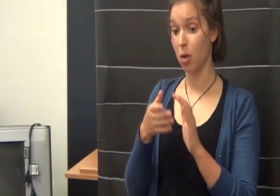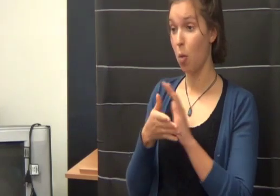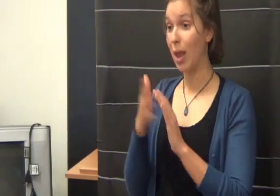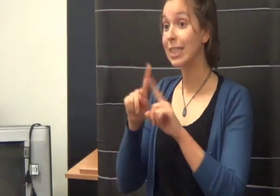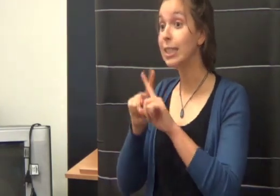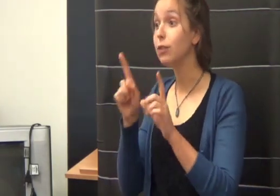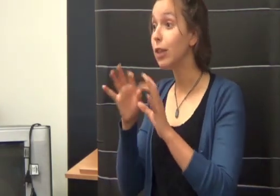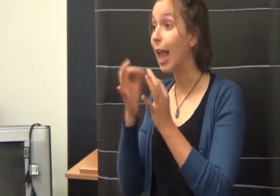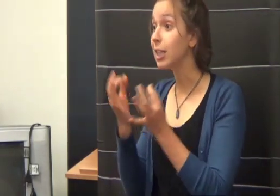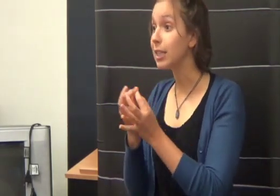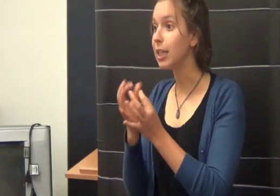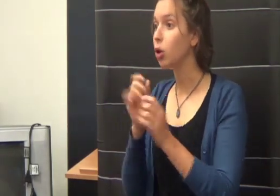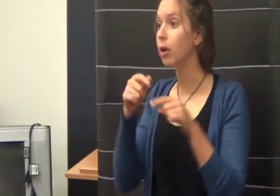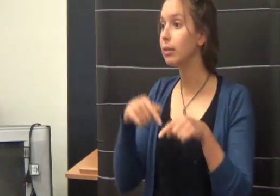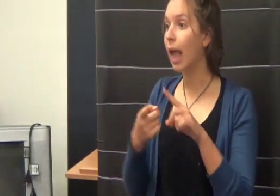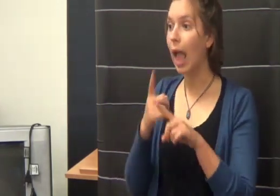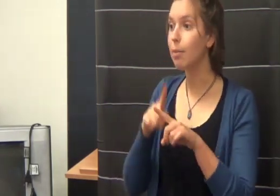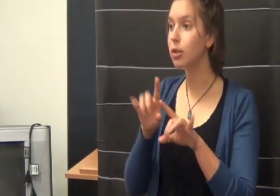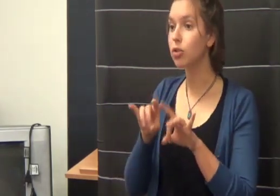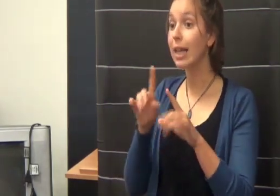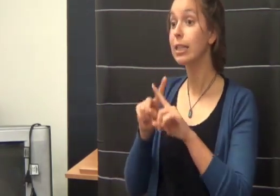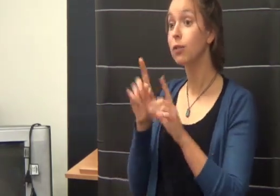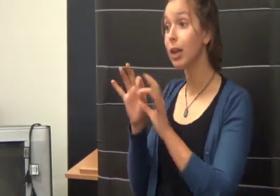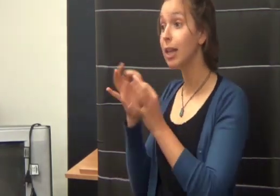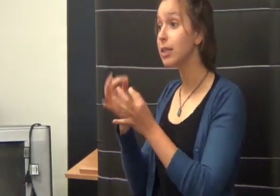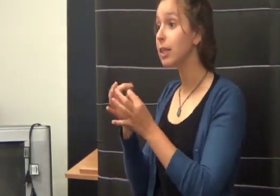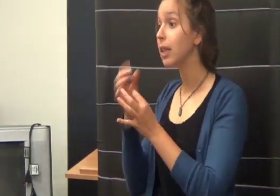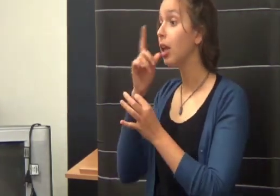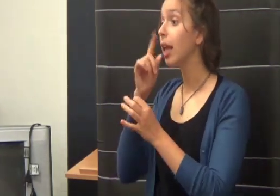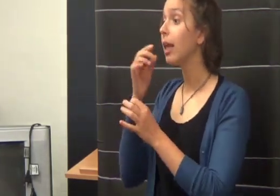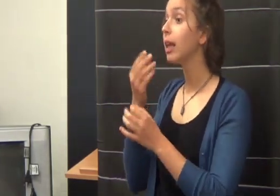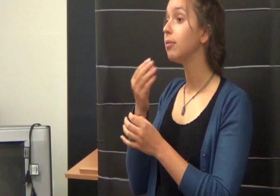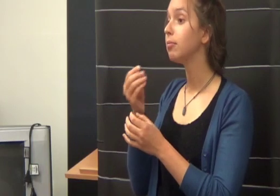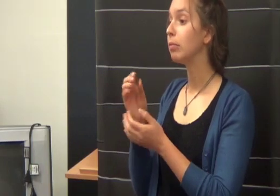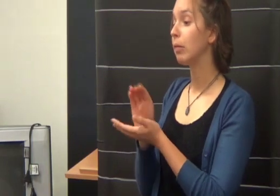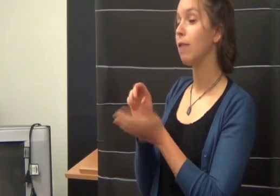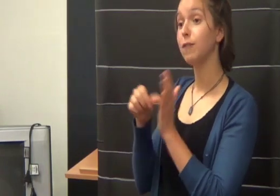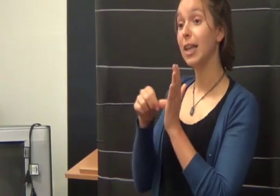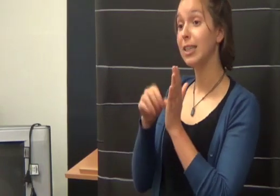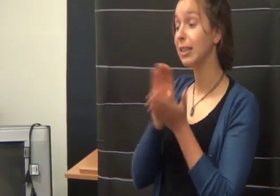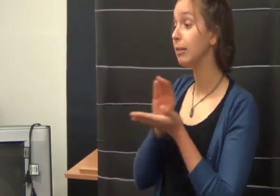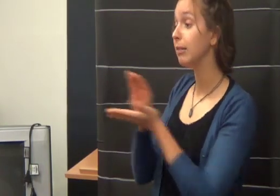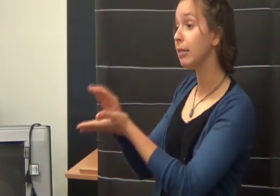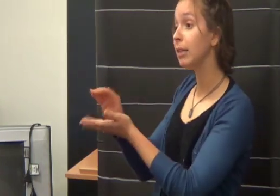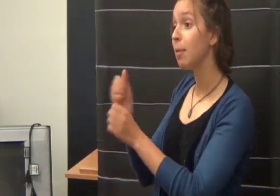a Deafblind person, you could then ask to make sure that there's funding to train the staff inlcuded. Meredith: Every person is a little bit different and has different needs and different preferences